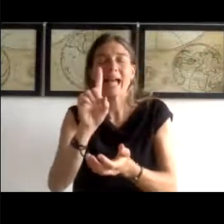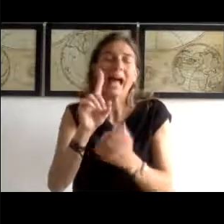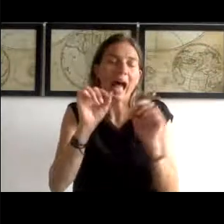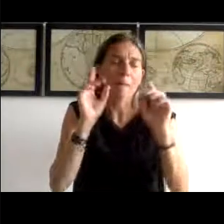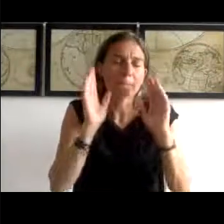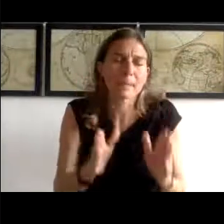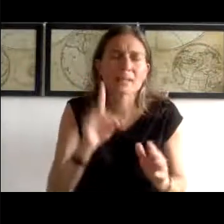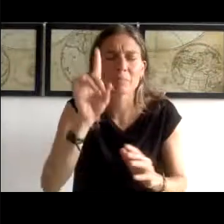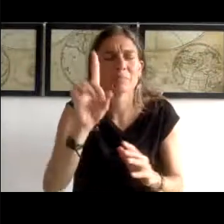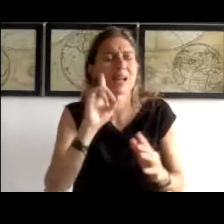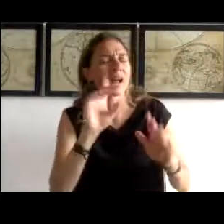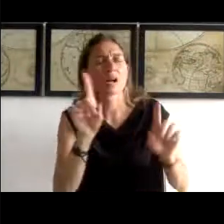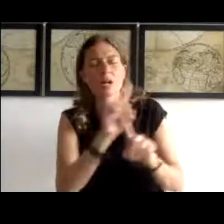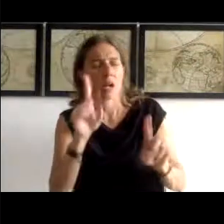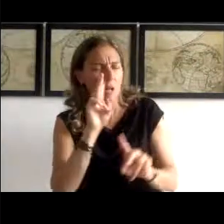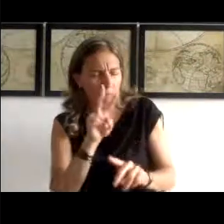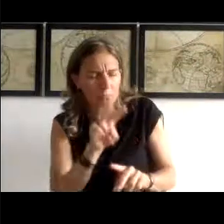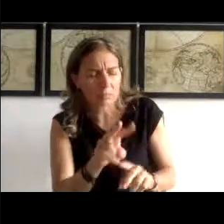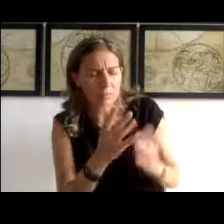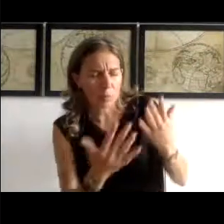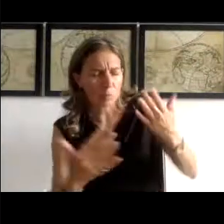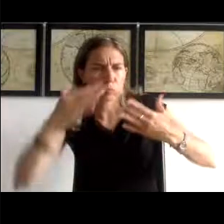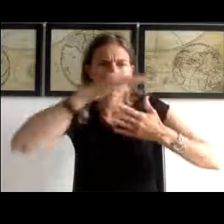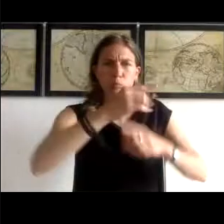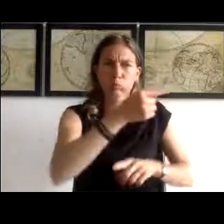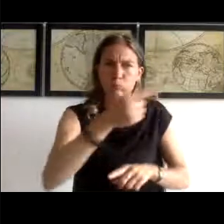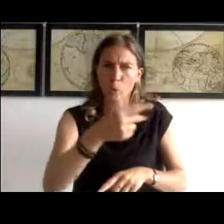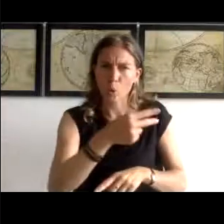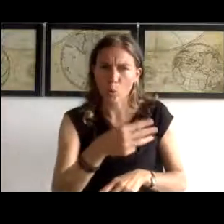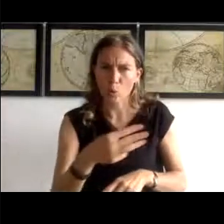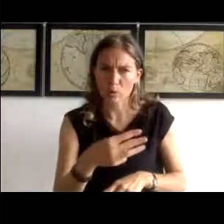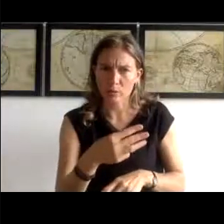and engage in another activity at cross border level